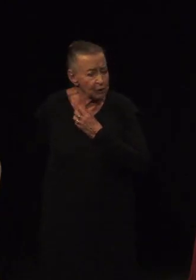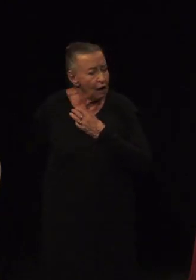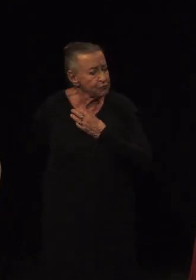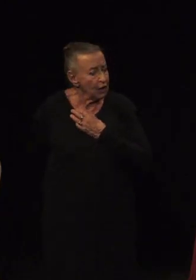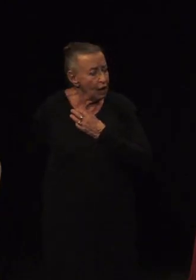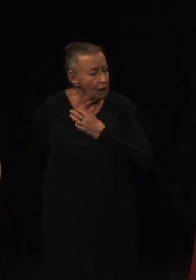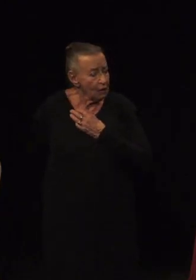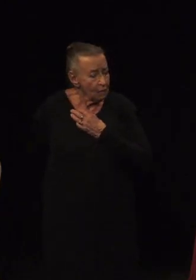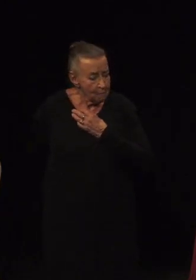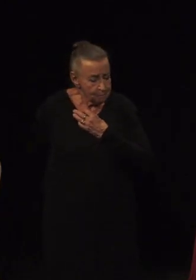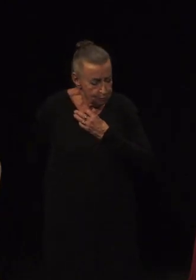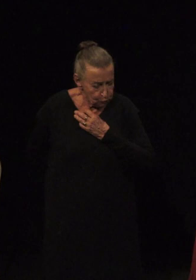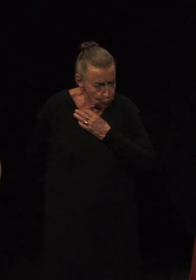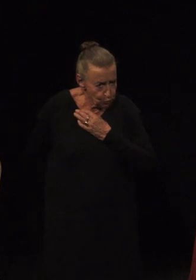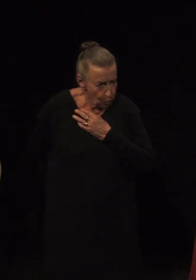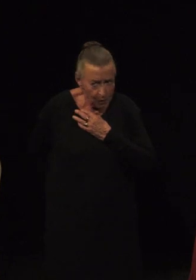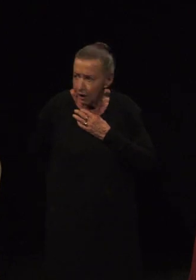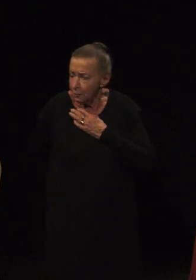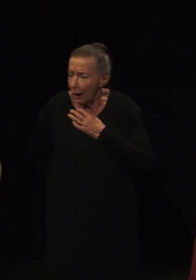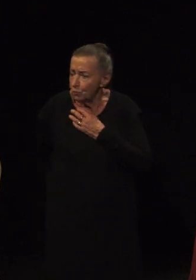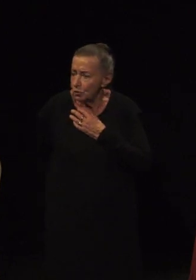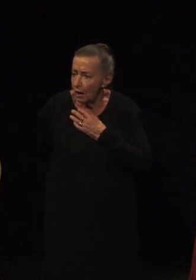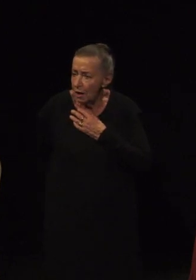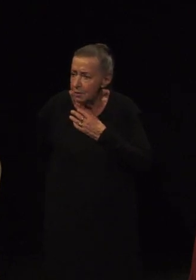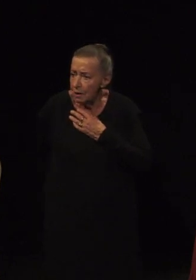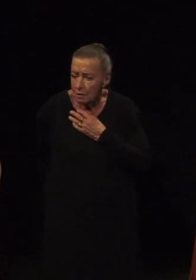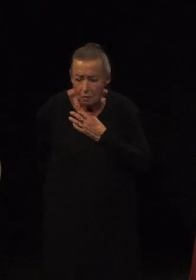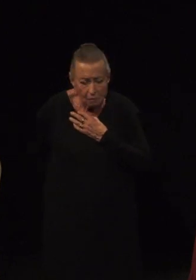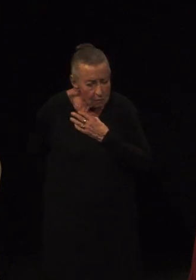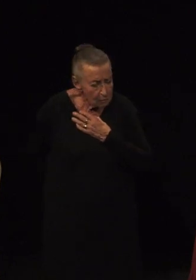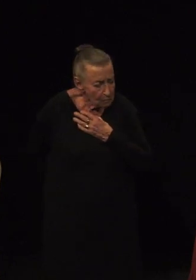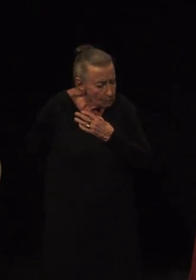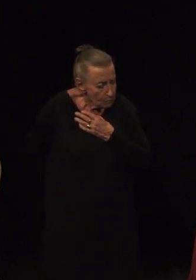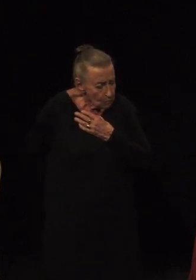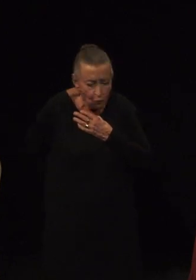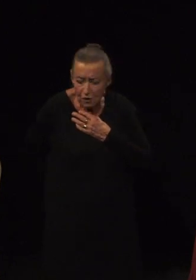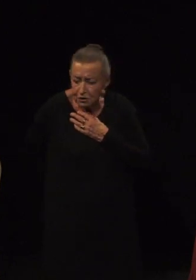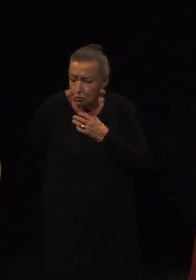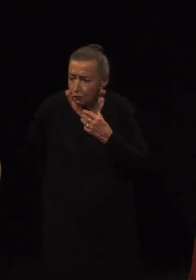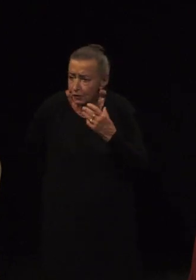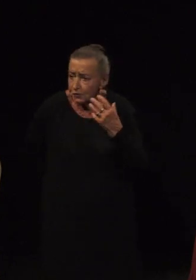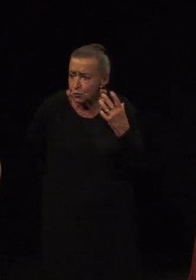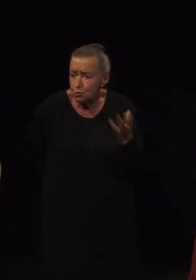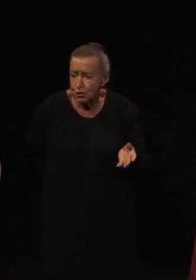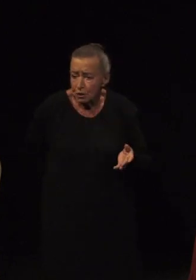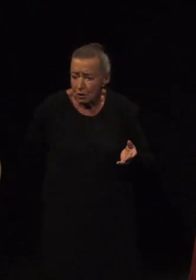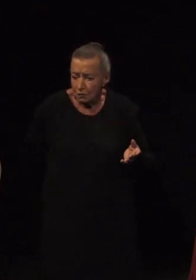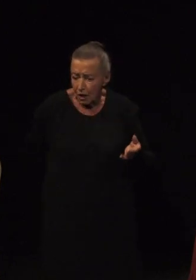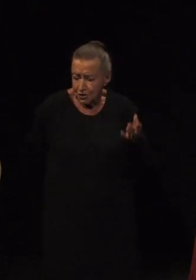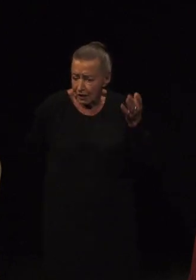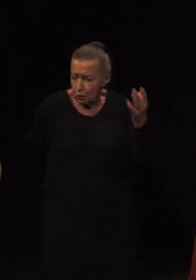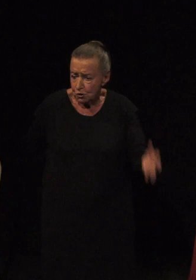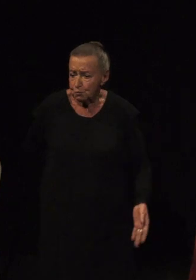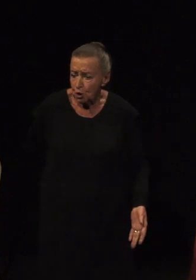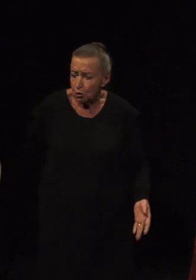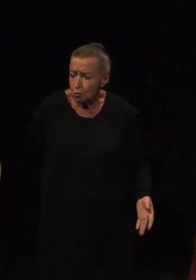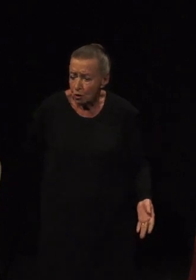"As God's in heaven," Robak affirmed, "it's true! Think: in the front the French attack begins.